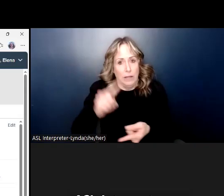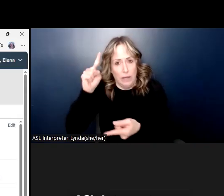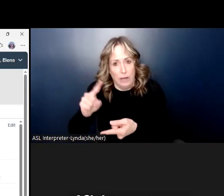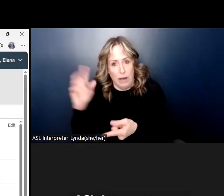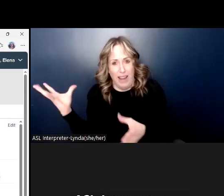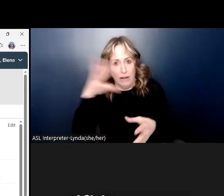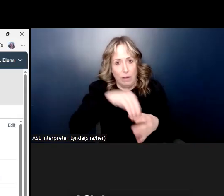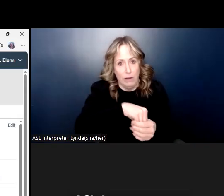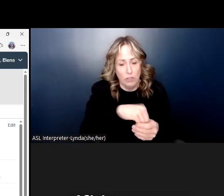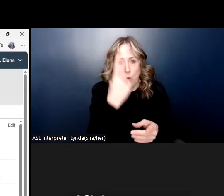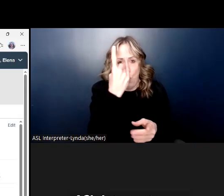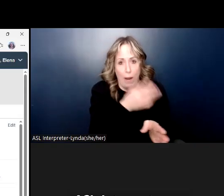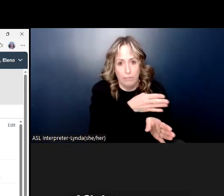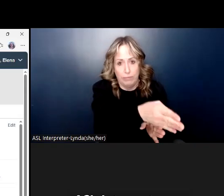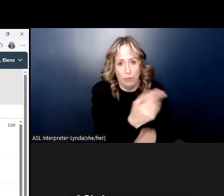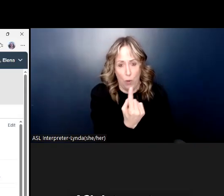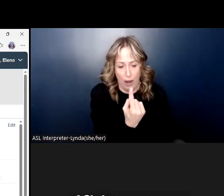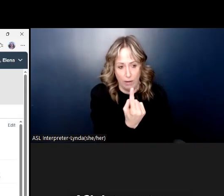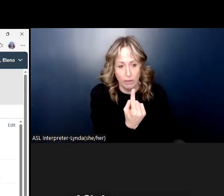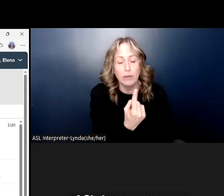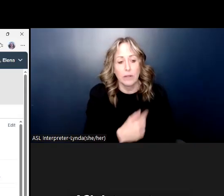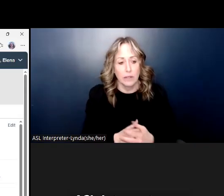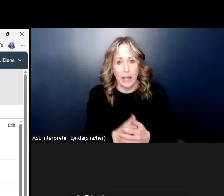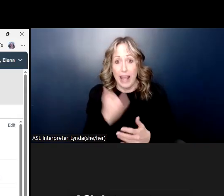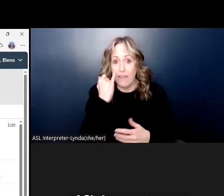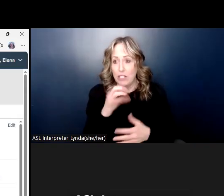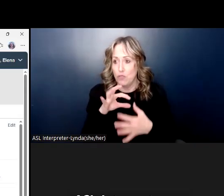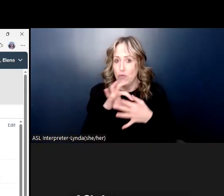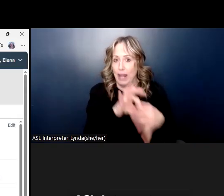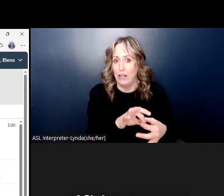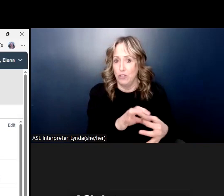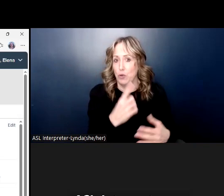main one, all related to a particular page code. So everything